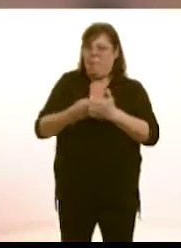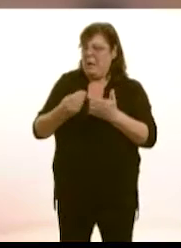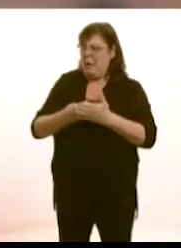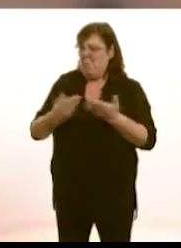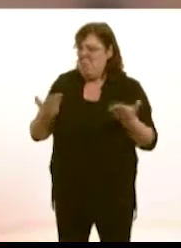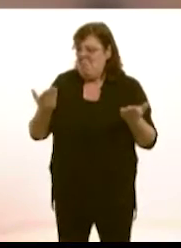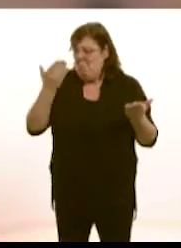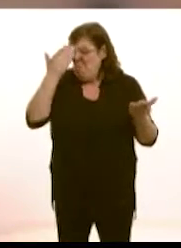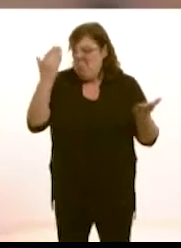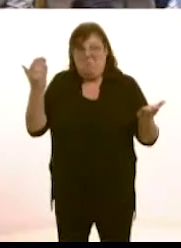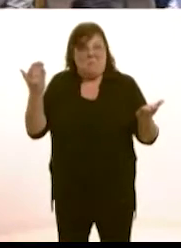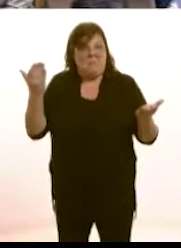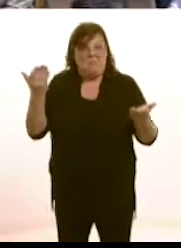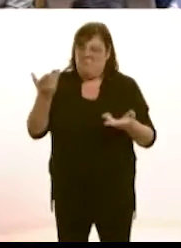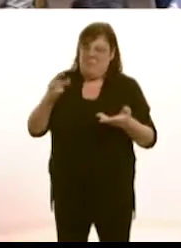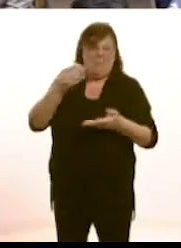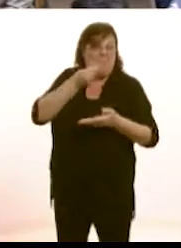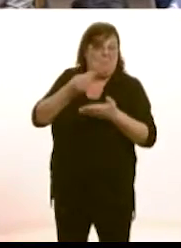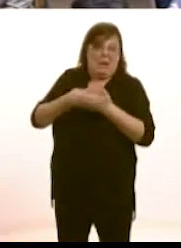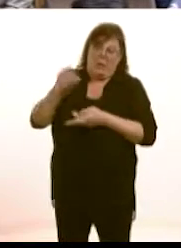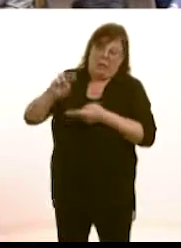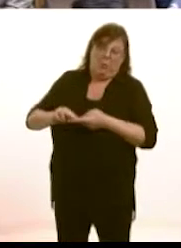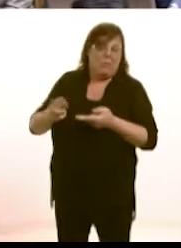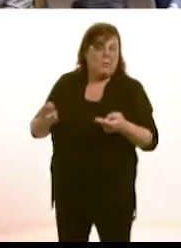So, the UK Government does have to declare, in line with the promise that not a penny